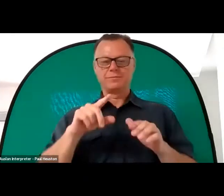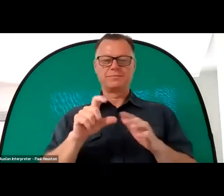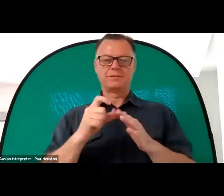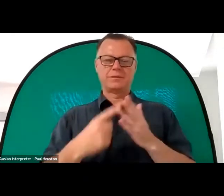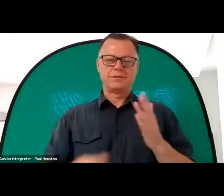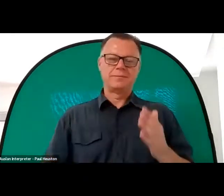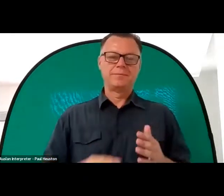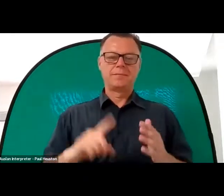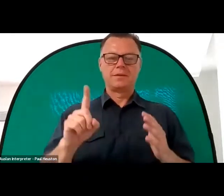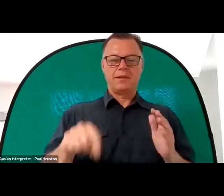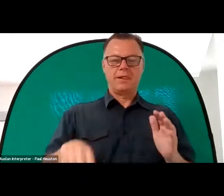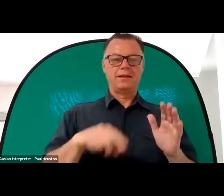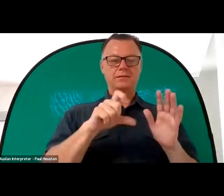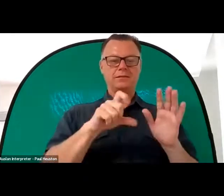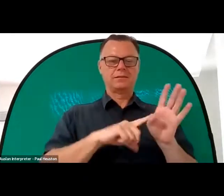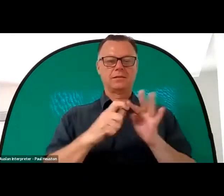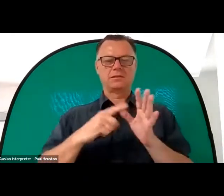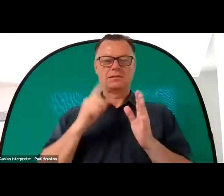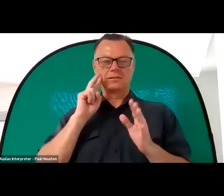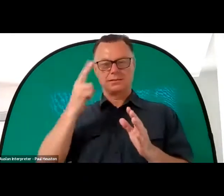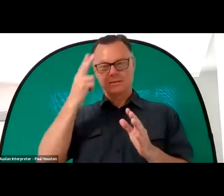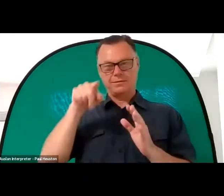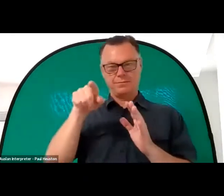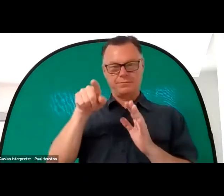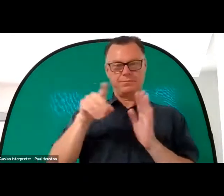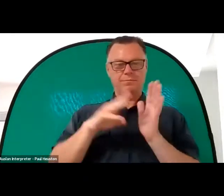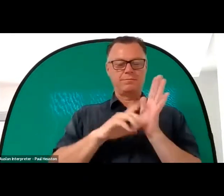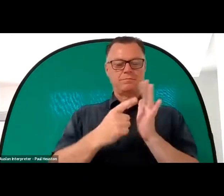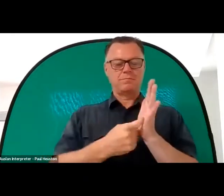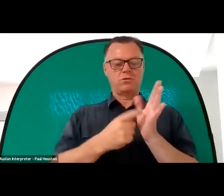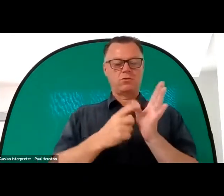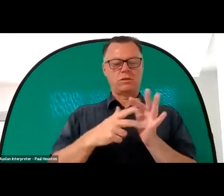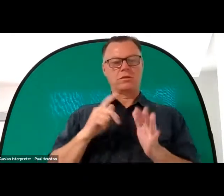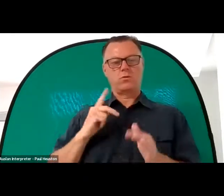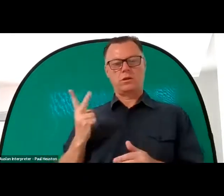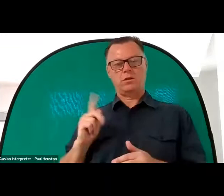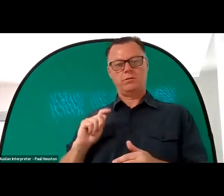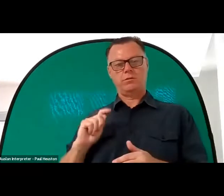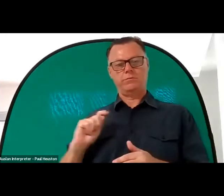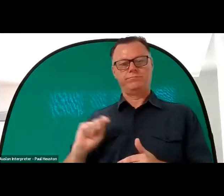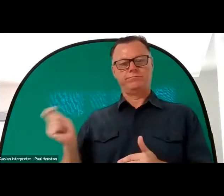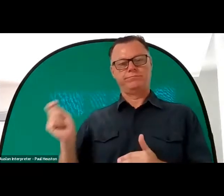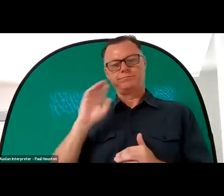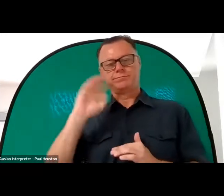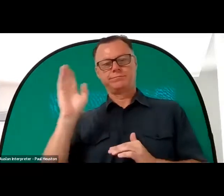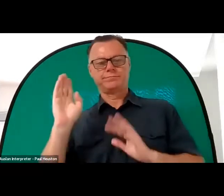young people in Australia. We have that enormous